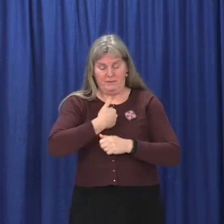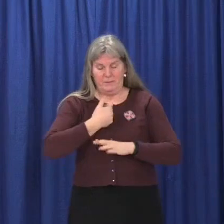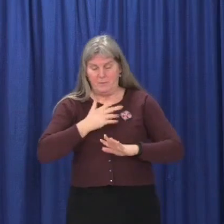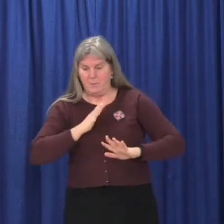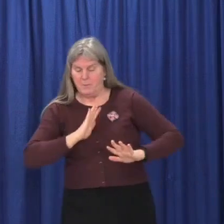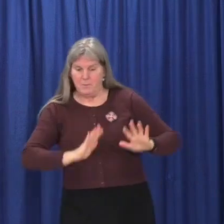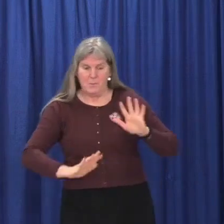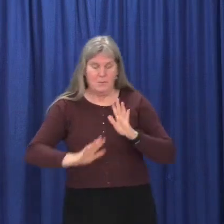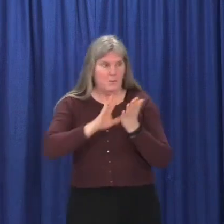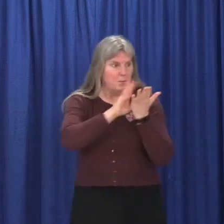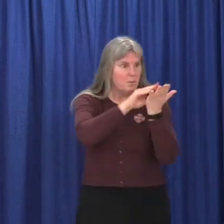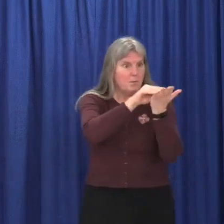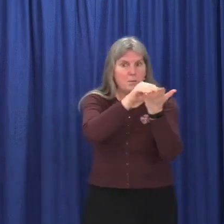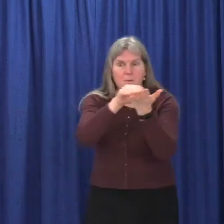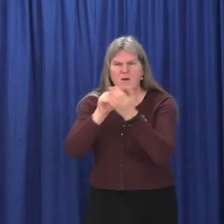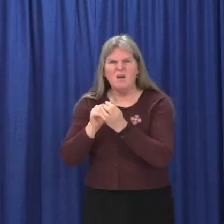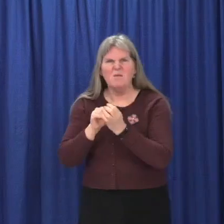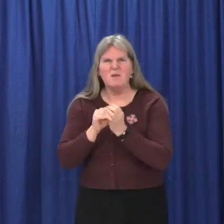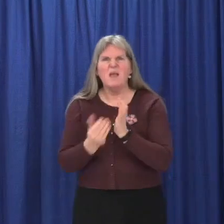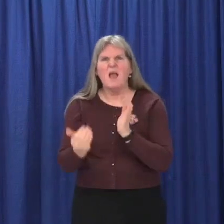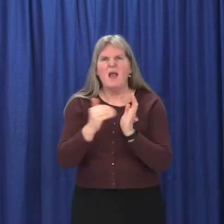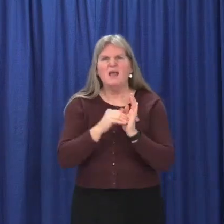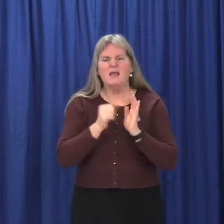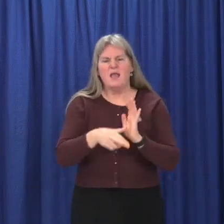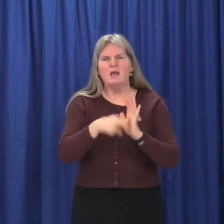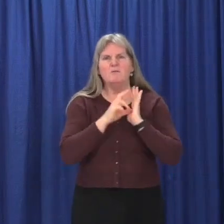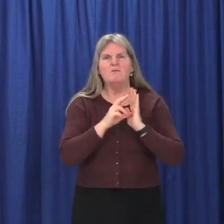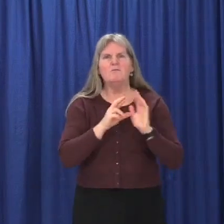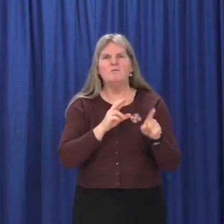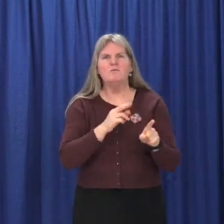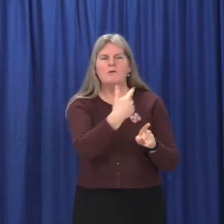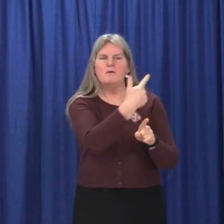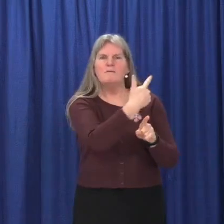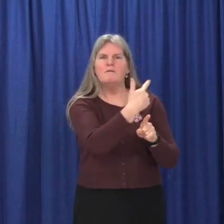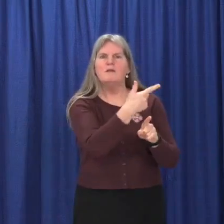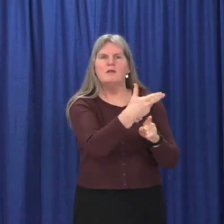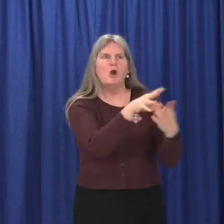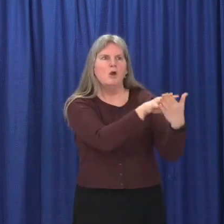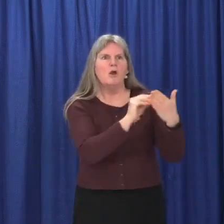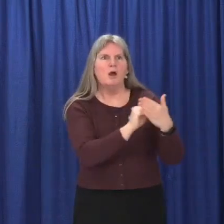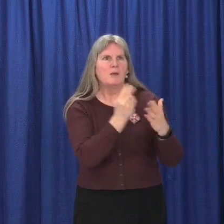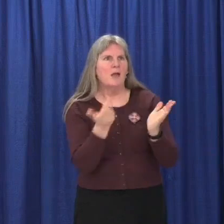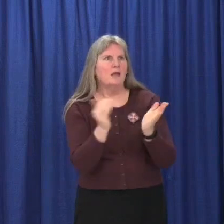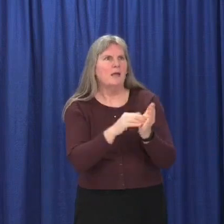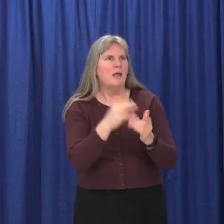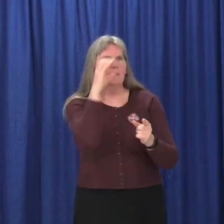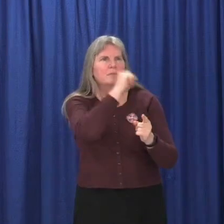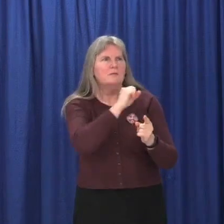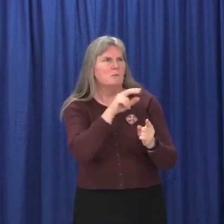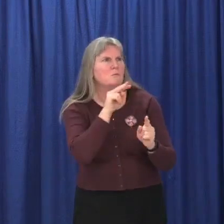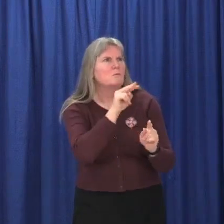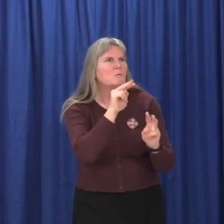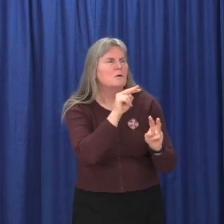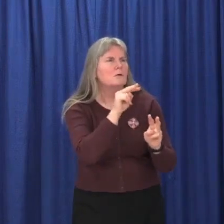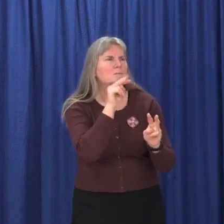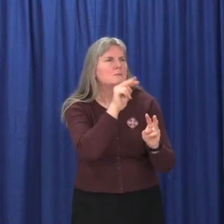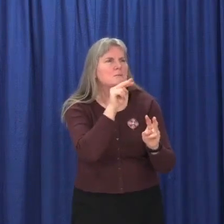shared and I plan to go back and watch some of the presentations that I may have missed, they were kind of happening at the same time.